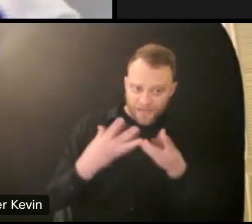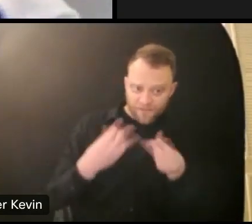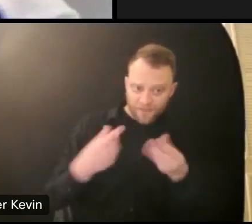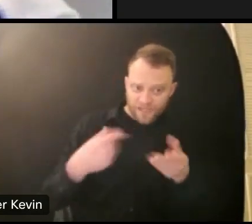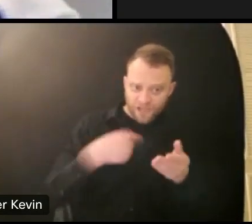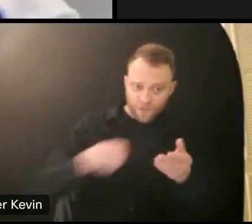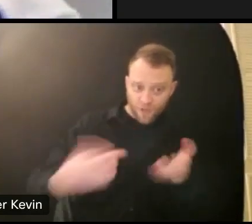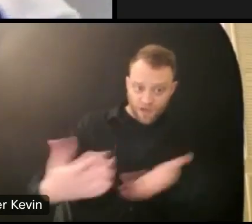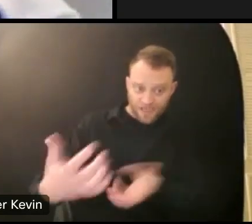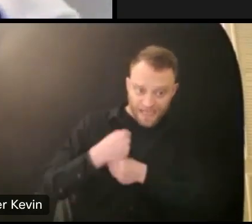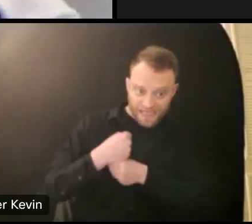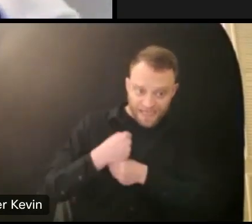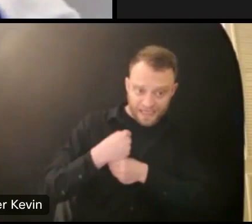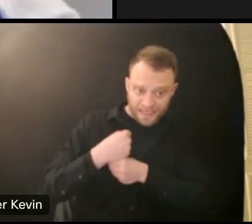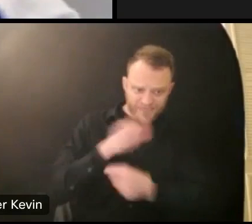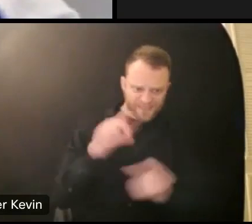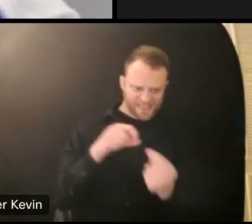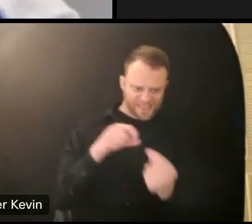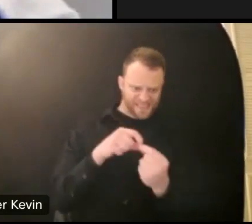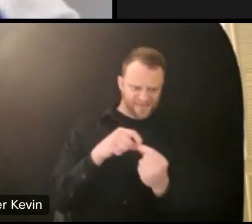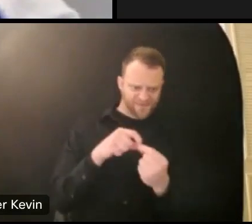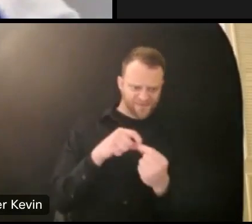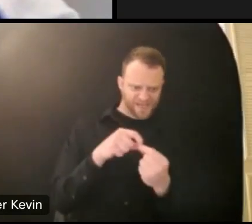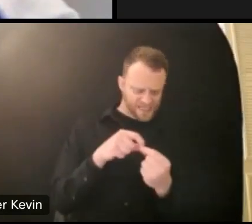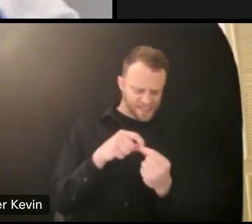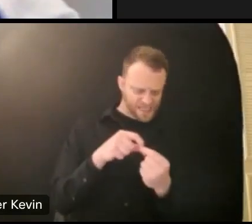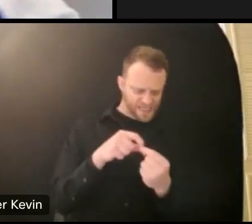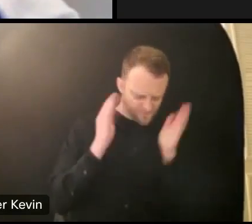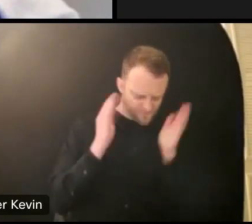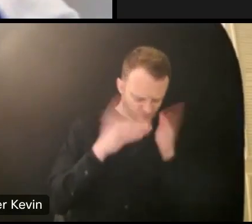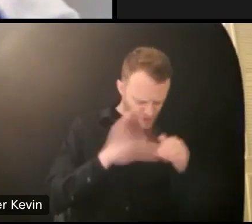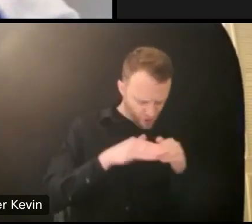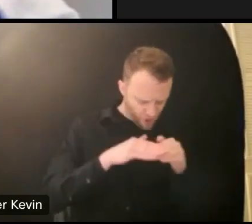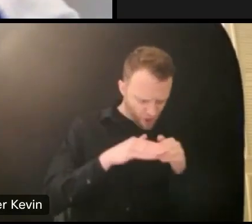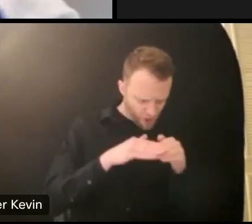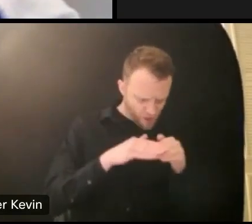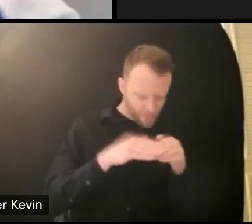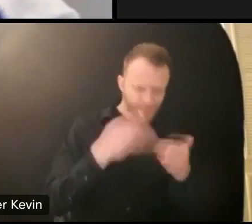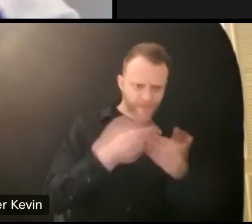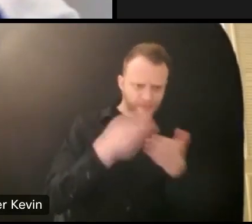Particularly about the budget, it's very, very confusing to me even after this Webinar.